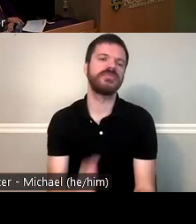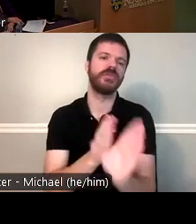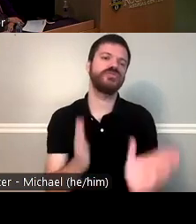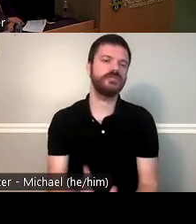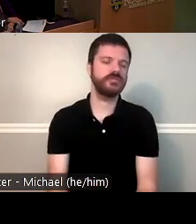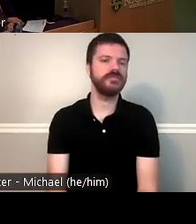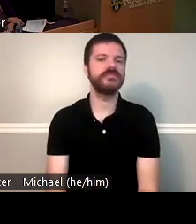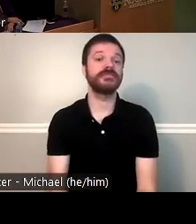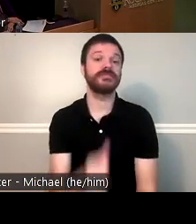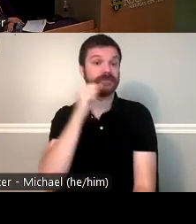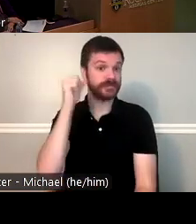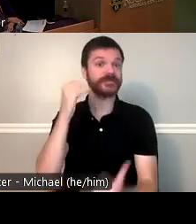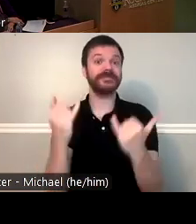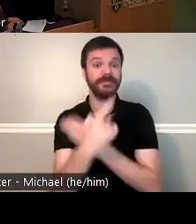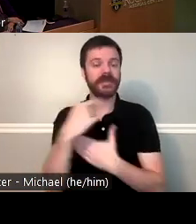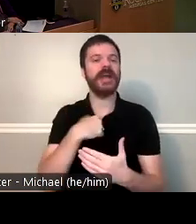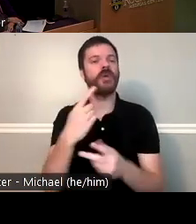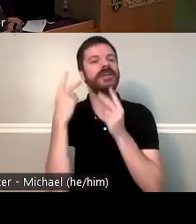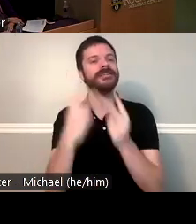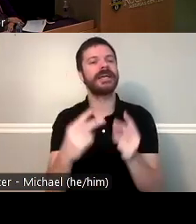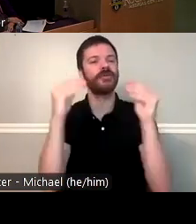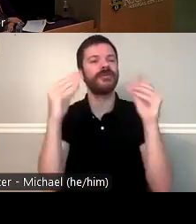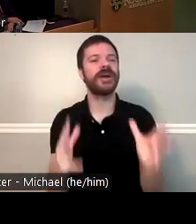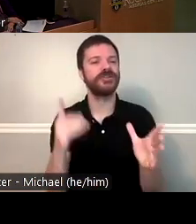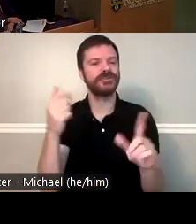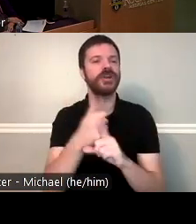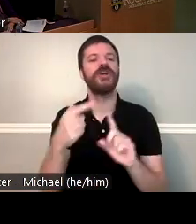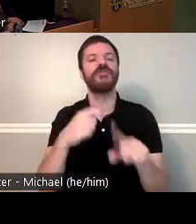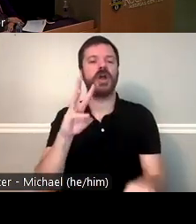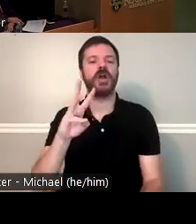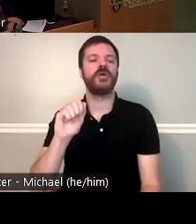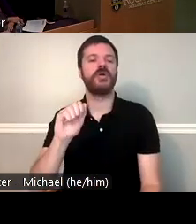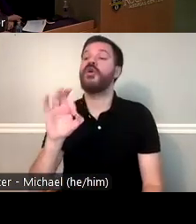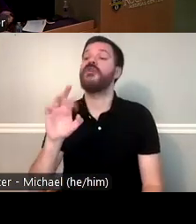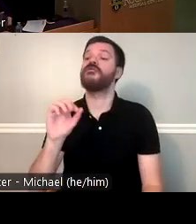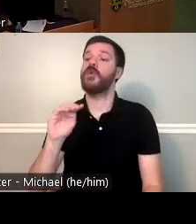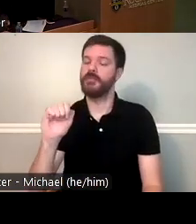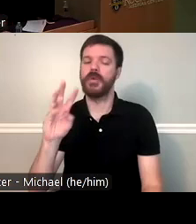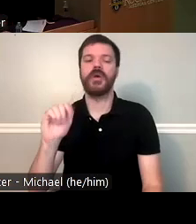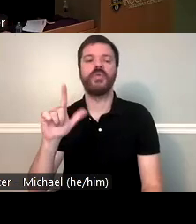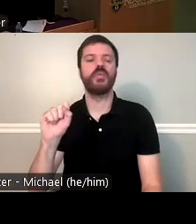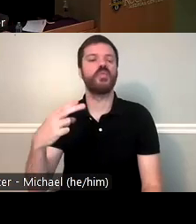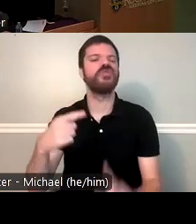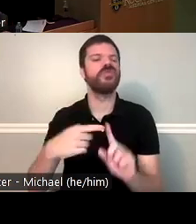today we have a visiting Professor uh from a Walsh from University of Chicago um who's